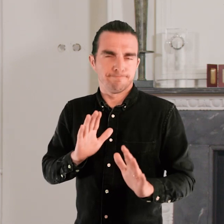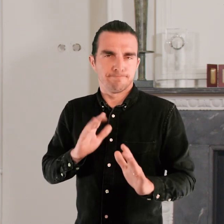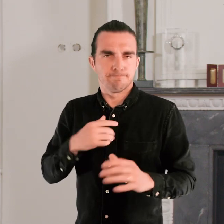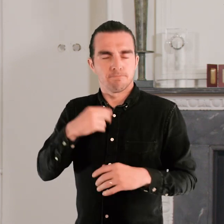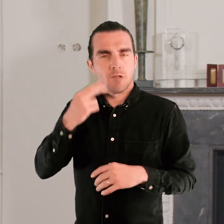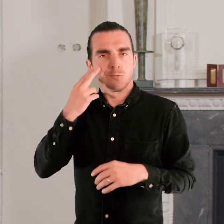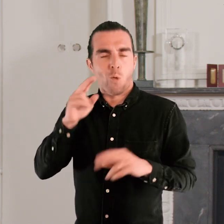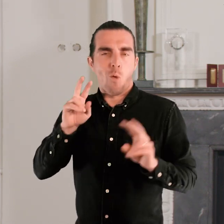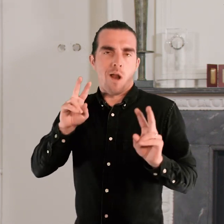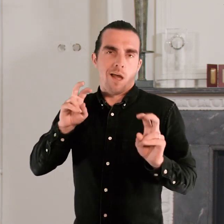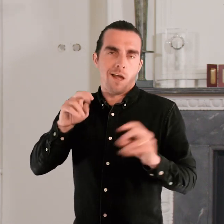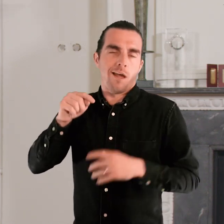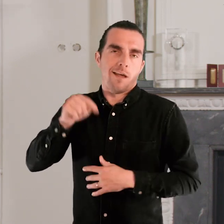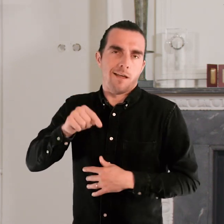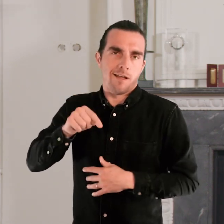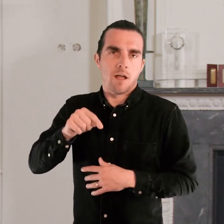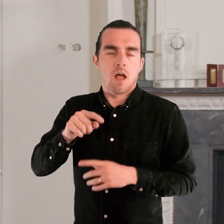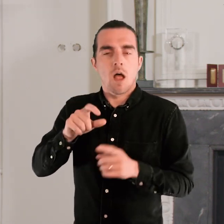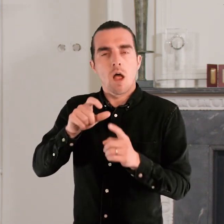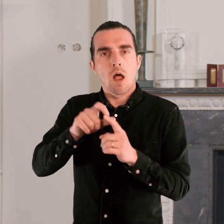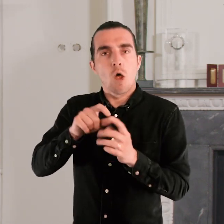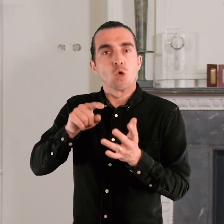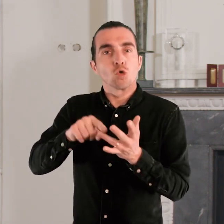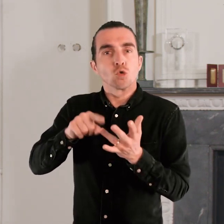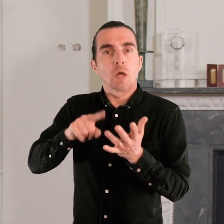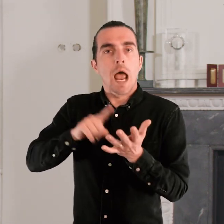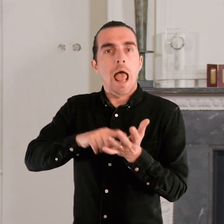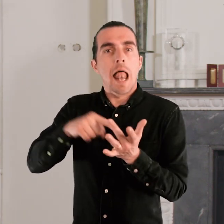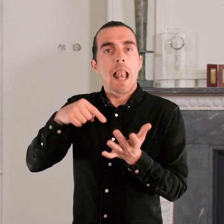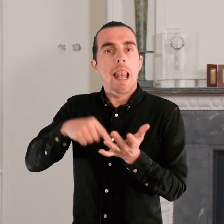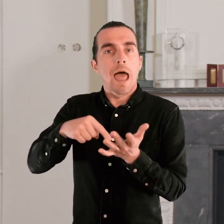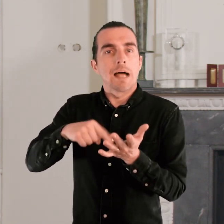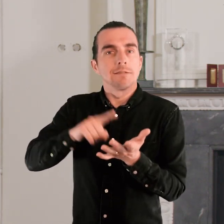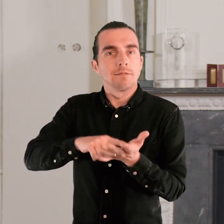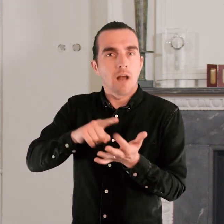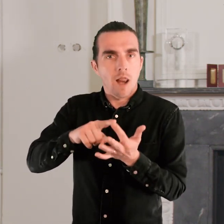is because of what I call the Doolittle effect.